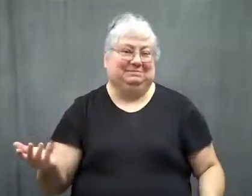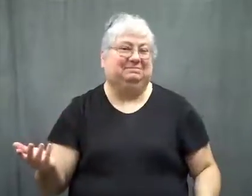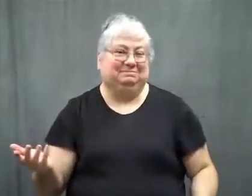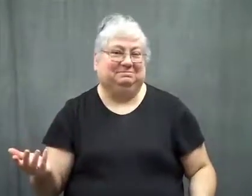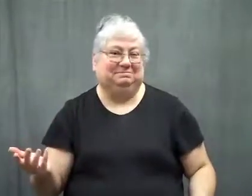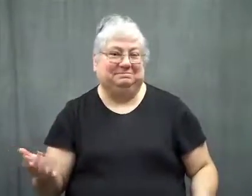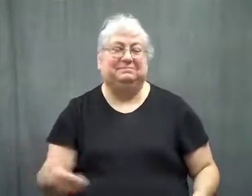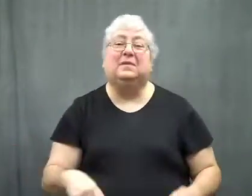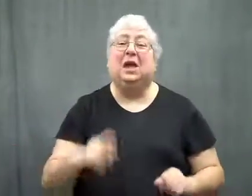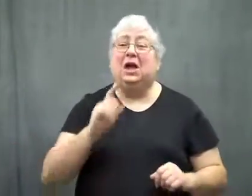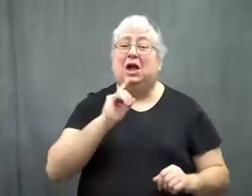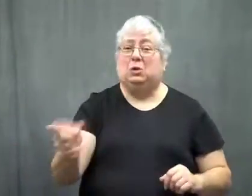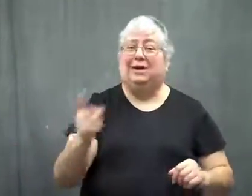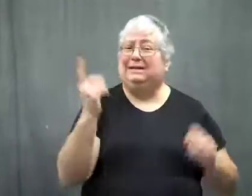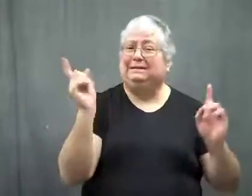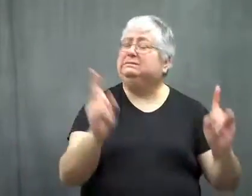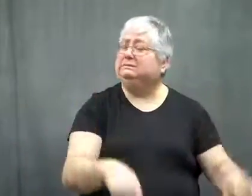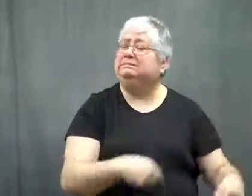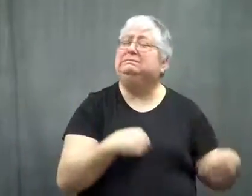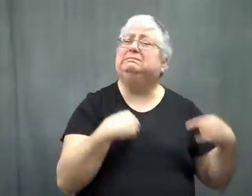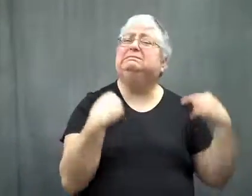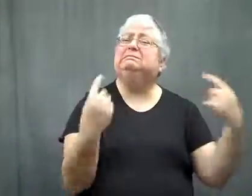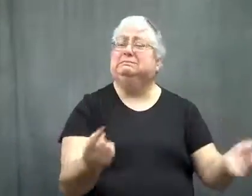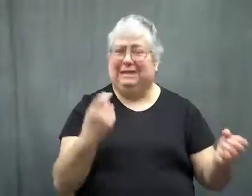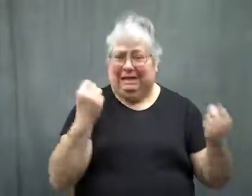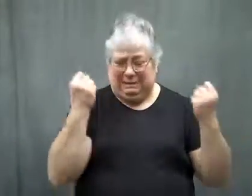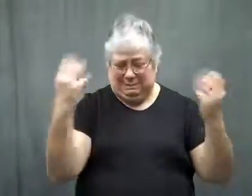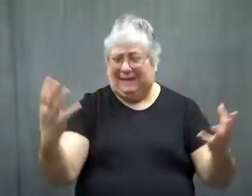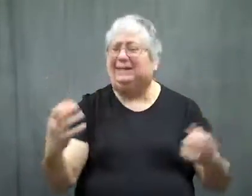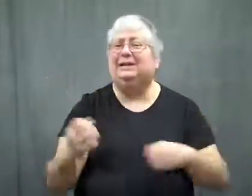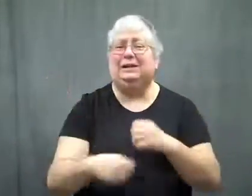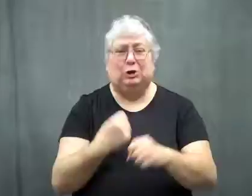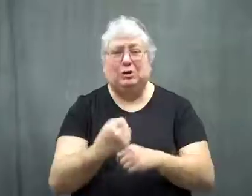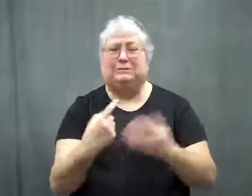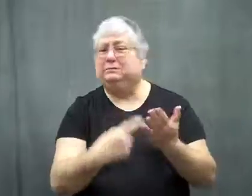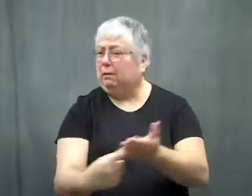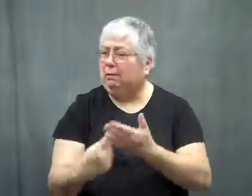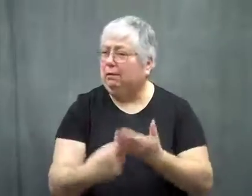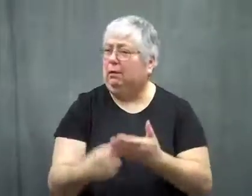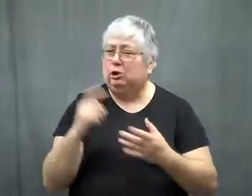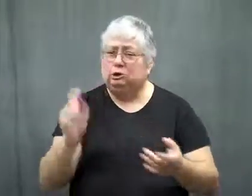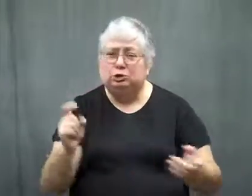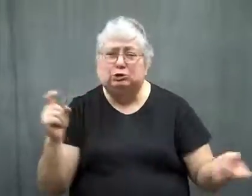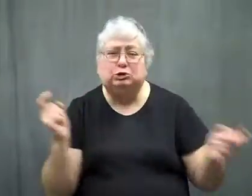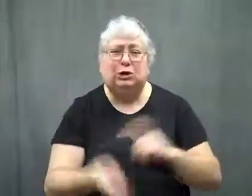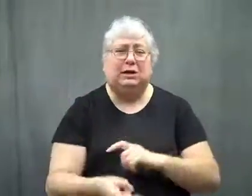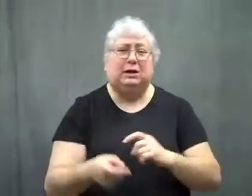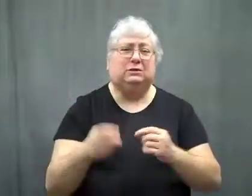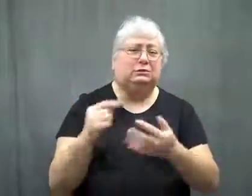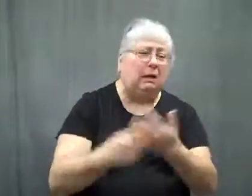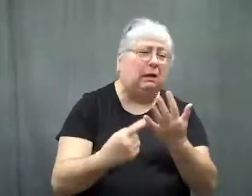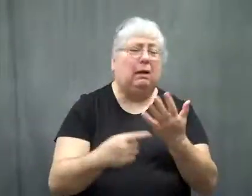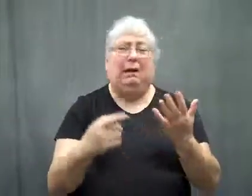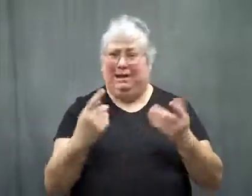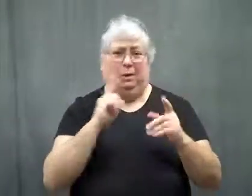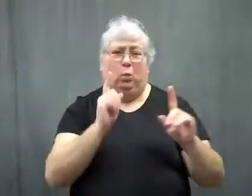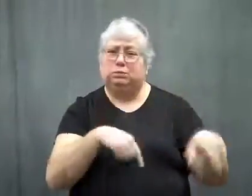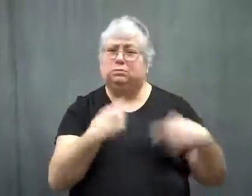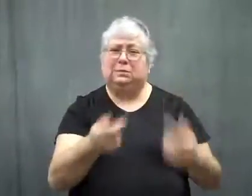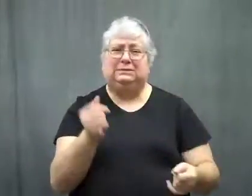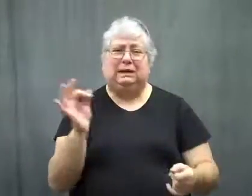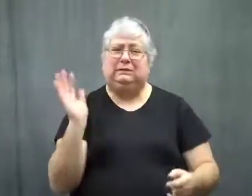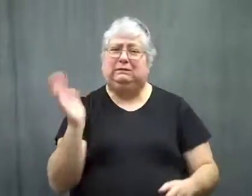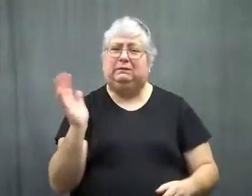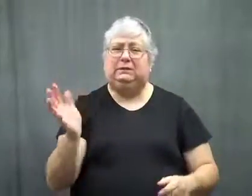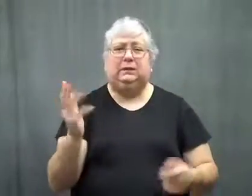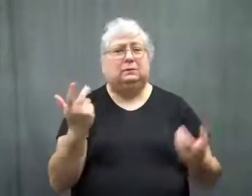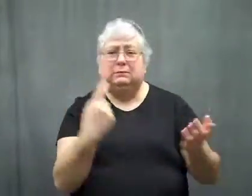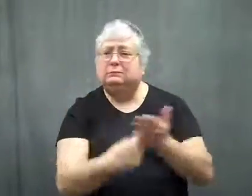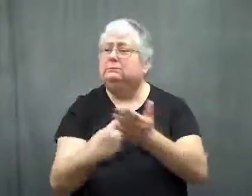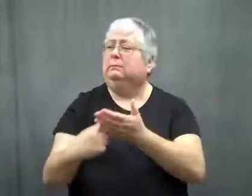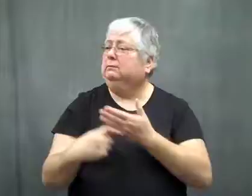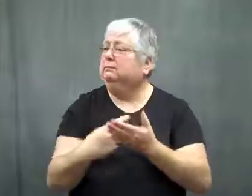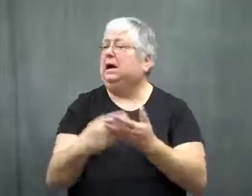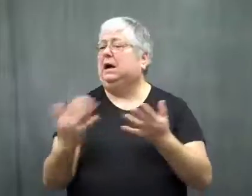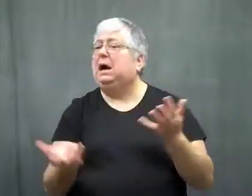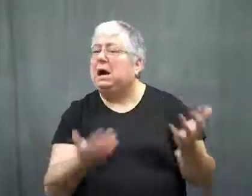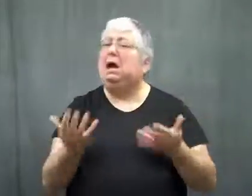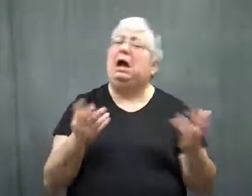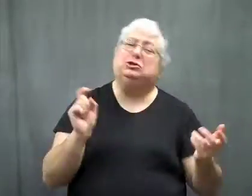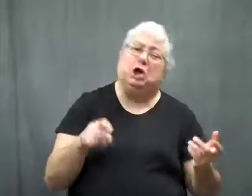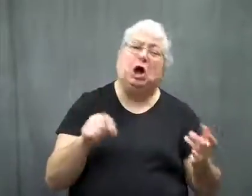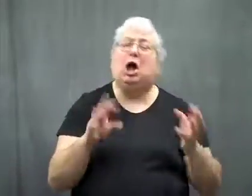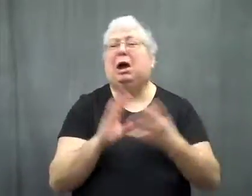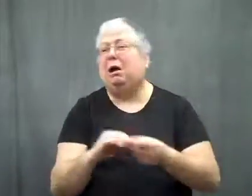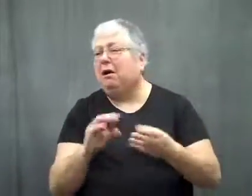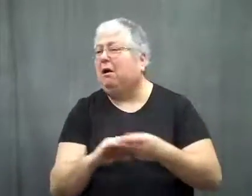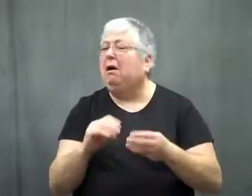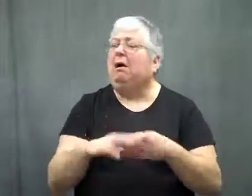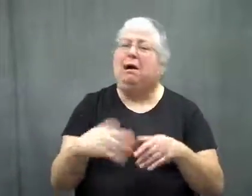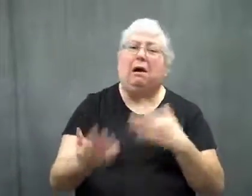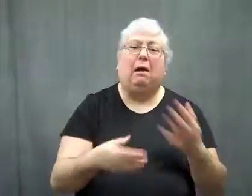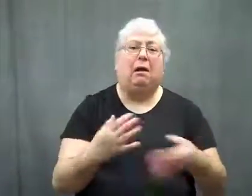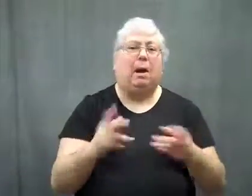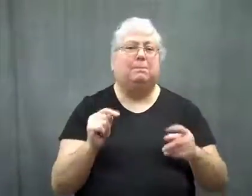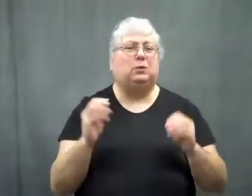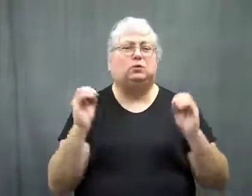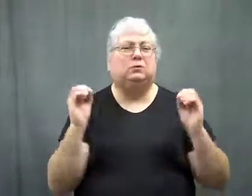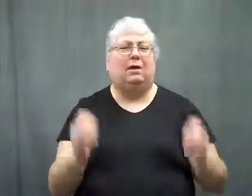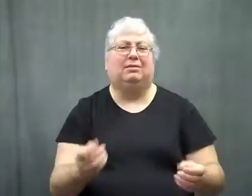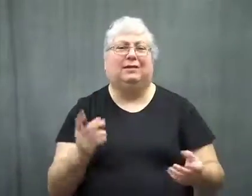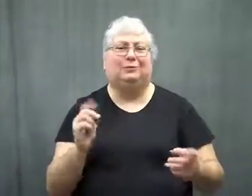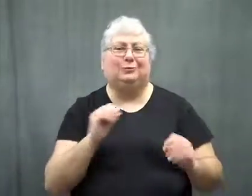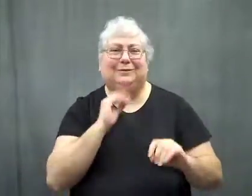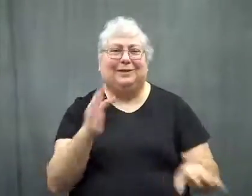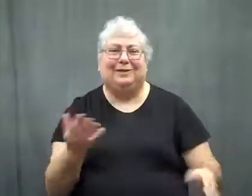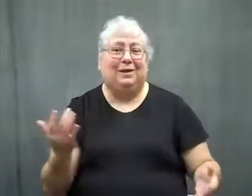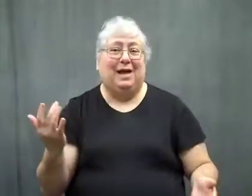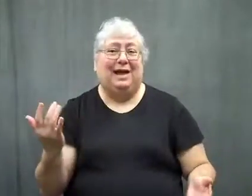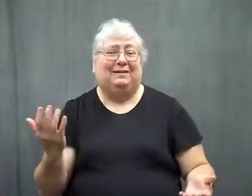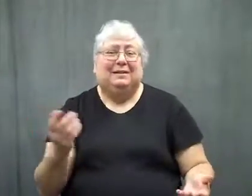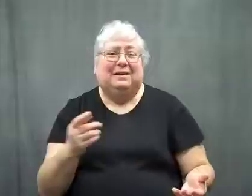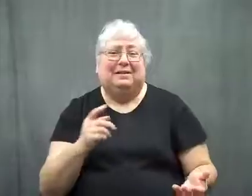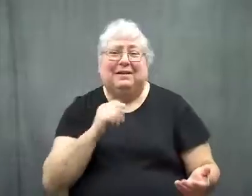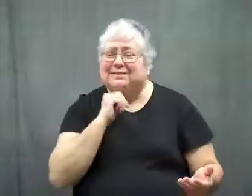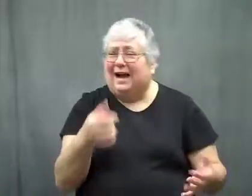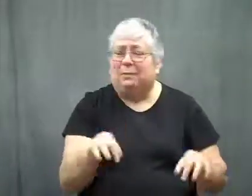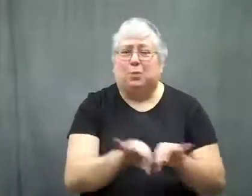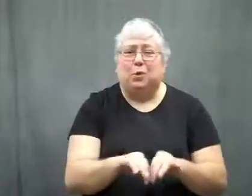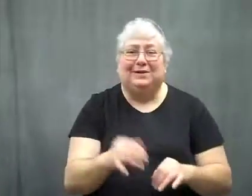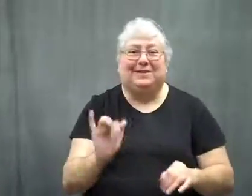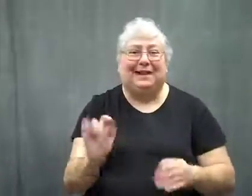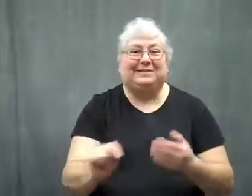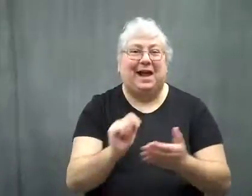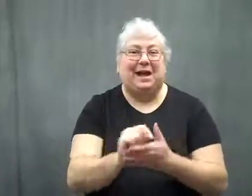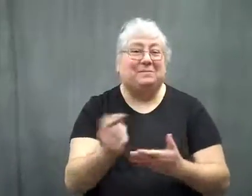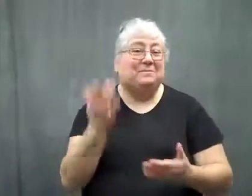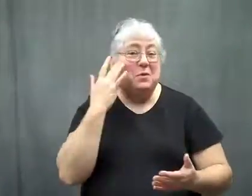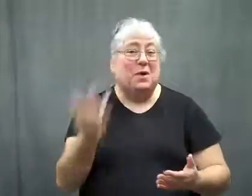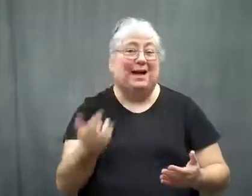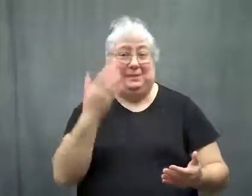Changes had been discussed since the 50's, but nothing was done.